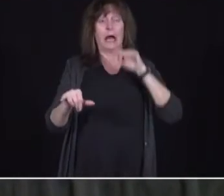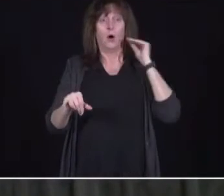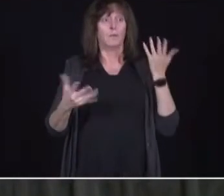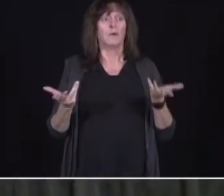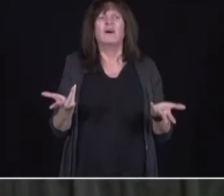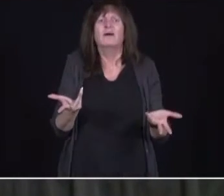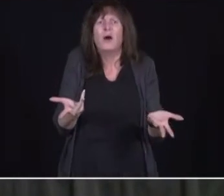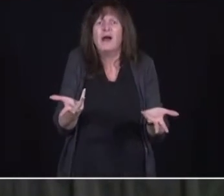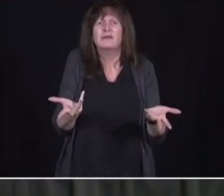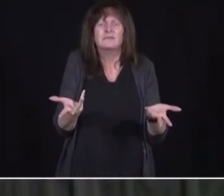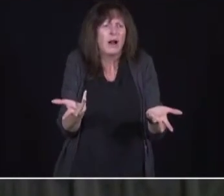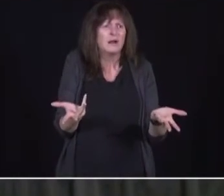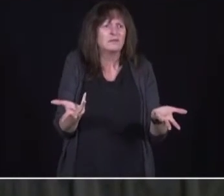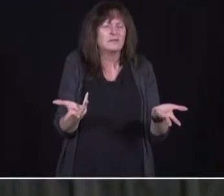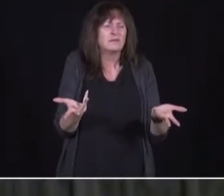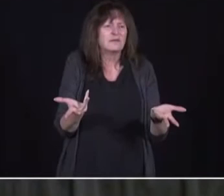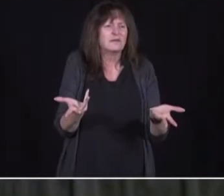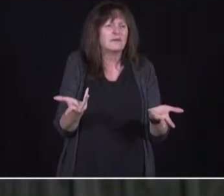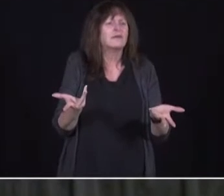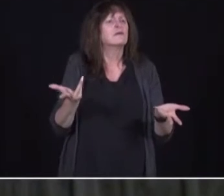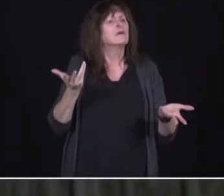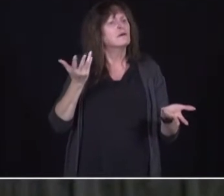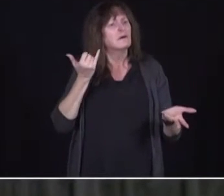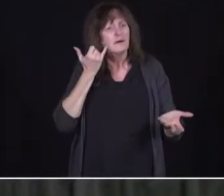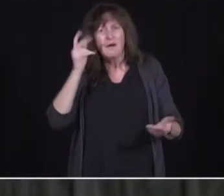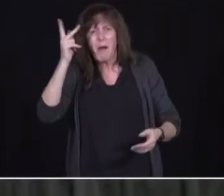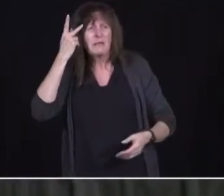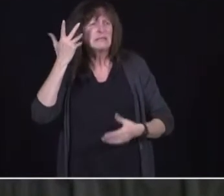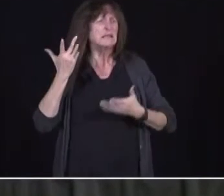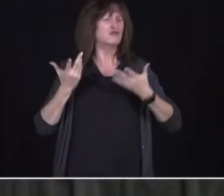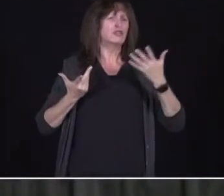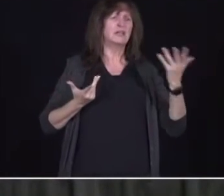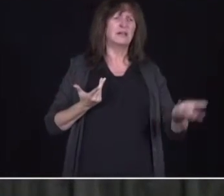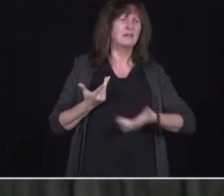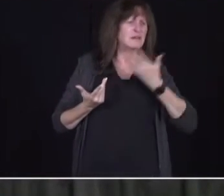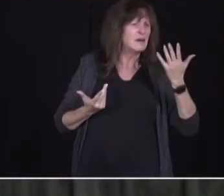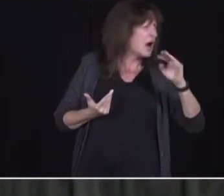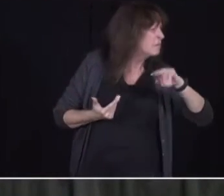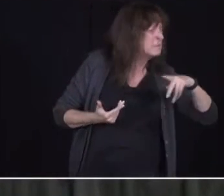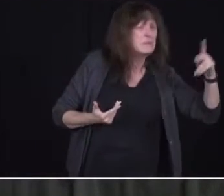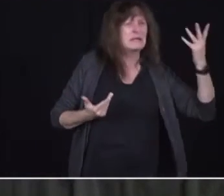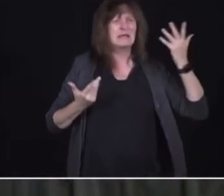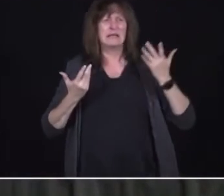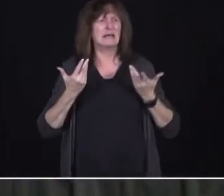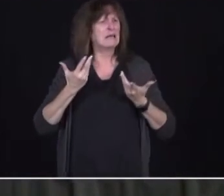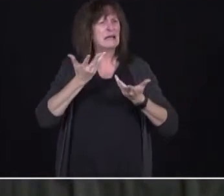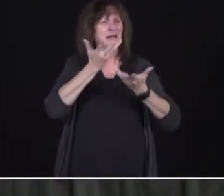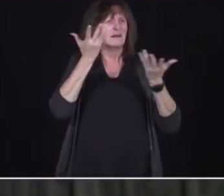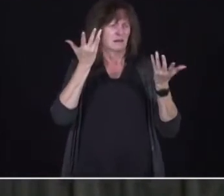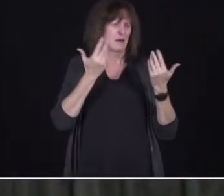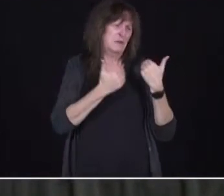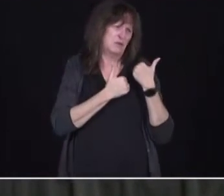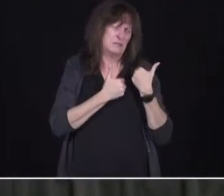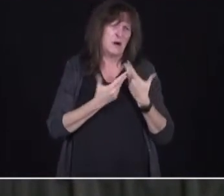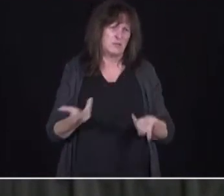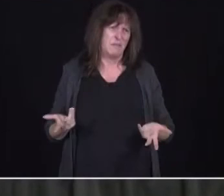I don't what more I can describe. For any elected officials you aren't being responsible. Be responsible. The message is simple.